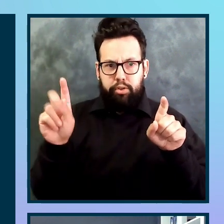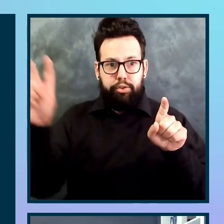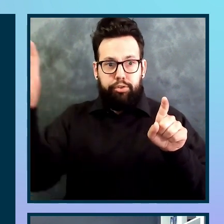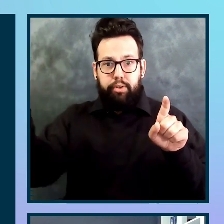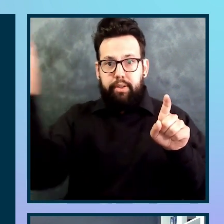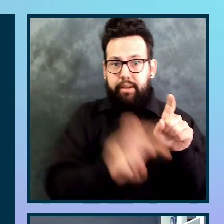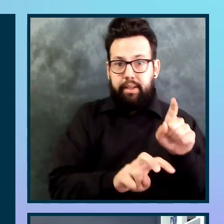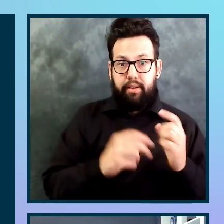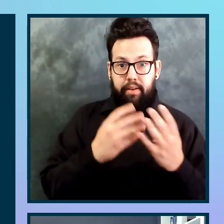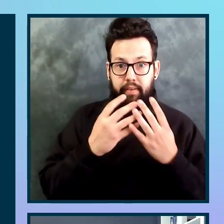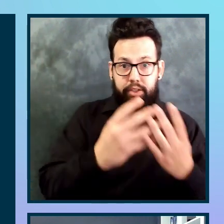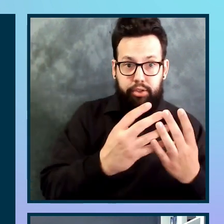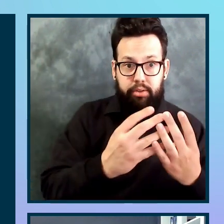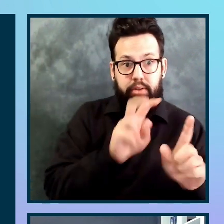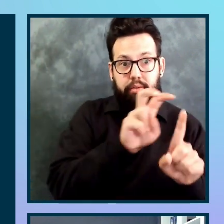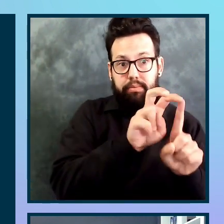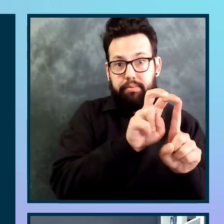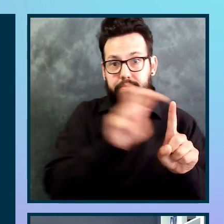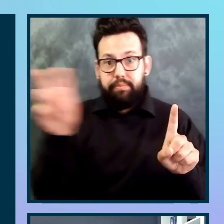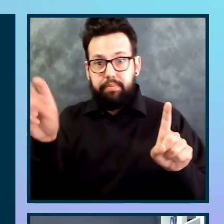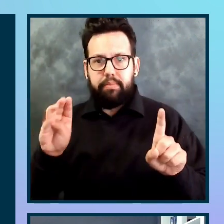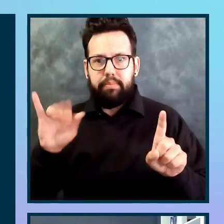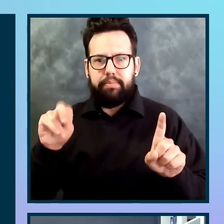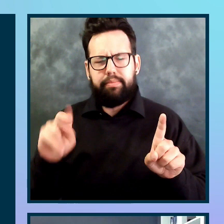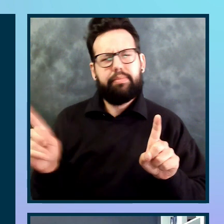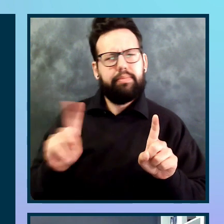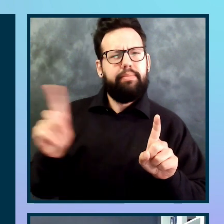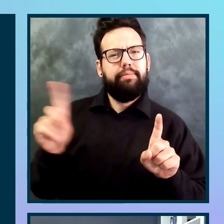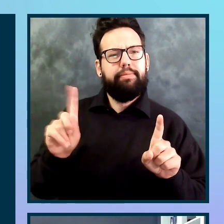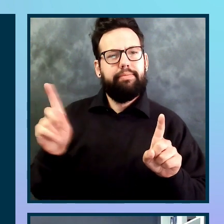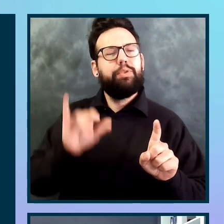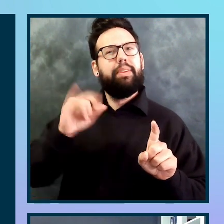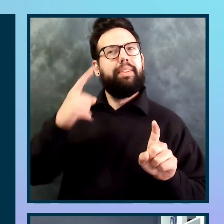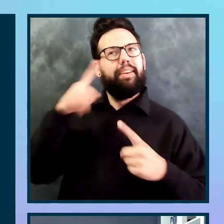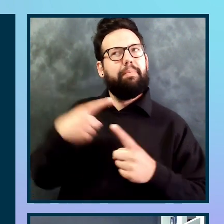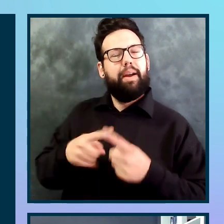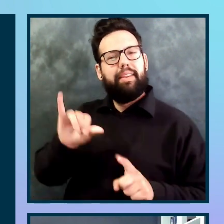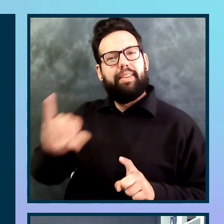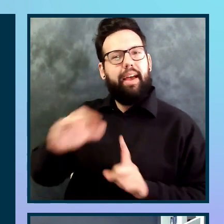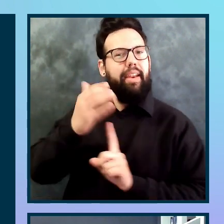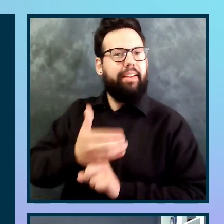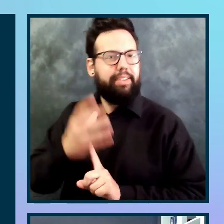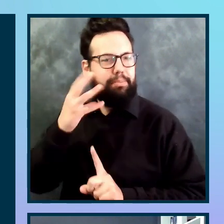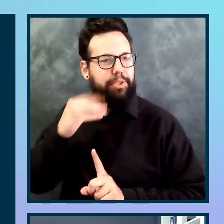you're on screen and representing what should happen. So we have the header, the filters, and the main, I remove the footer.